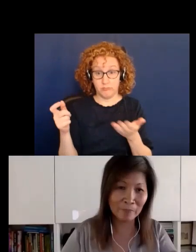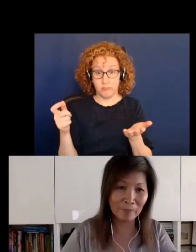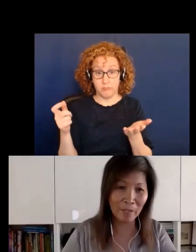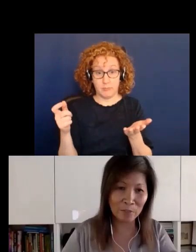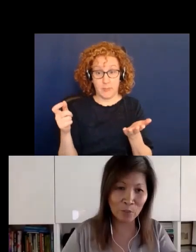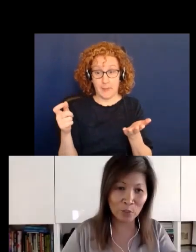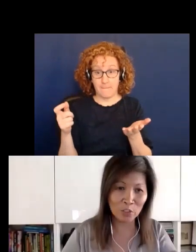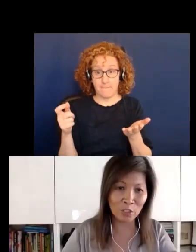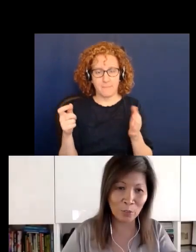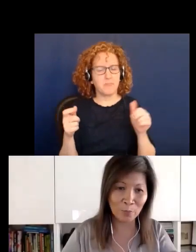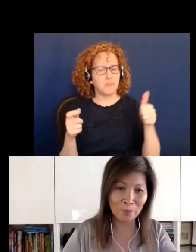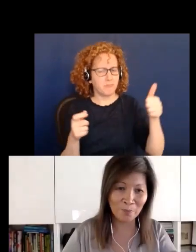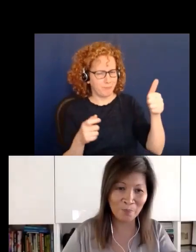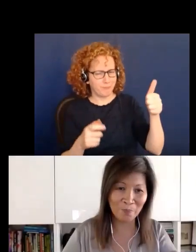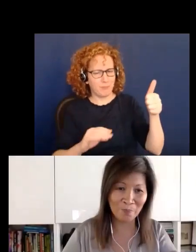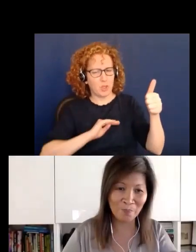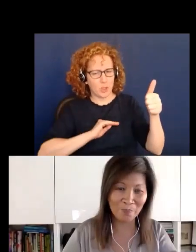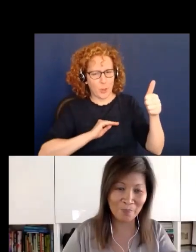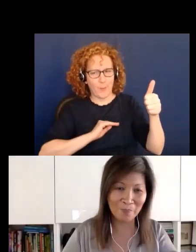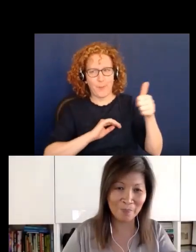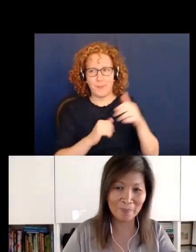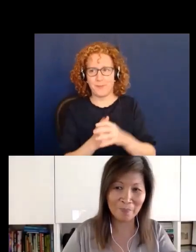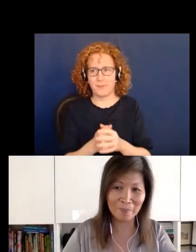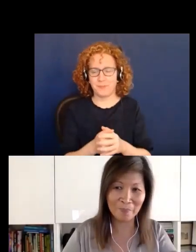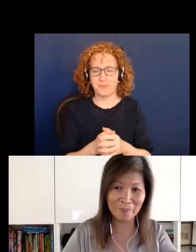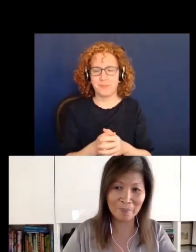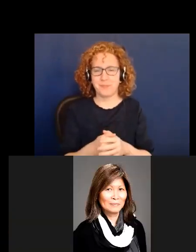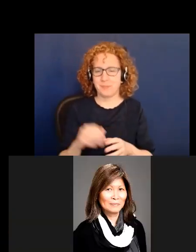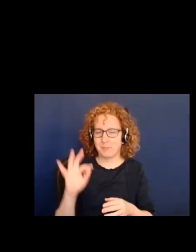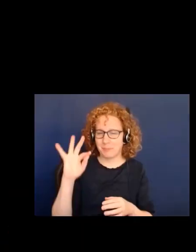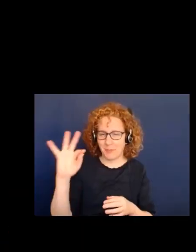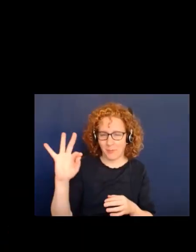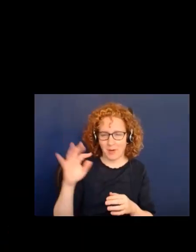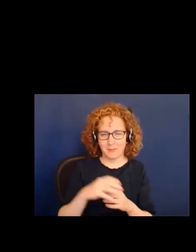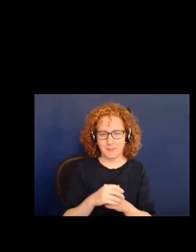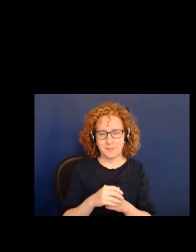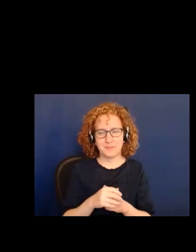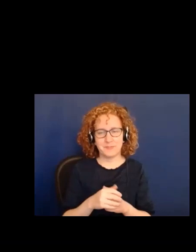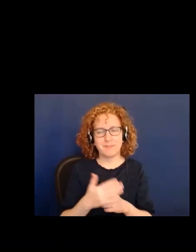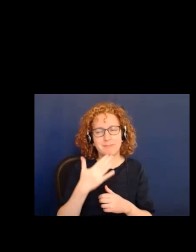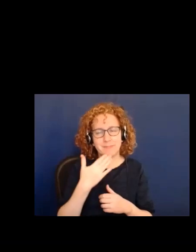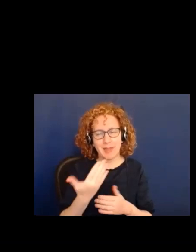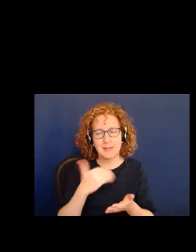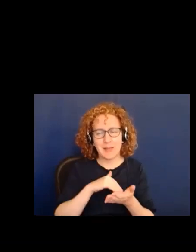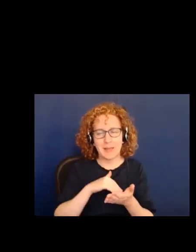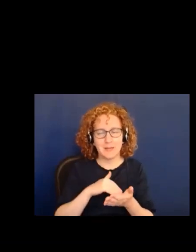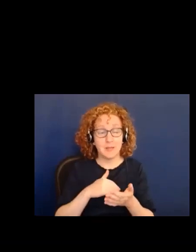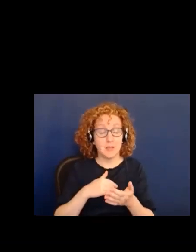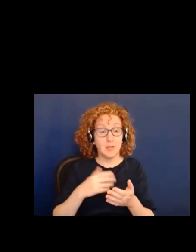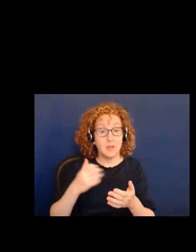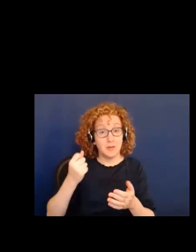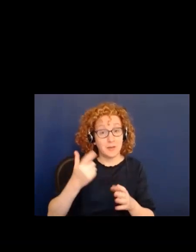Yes you're good to go okay perfect thanks again you know in a previous life i was